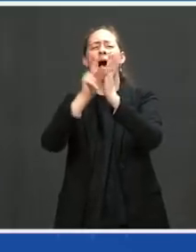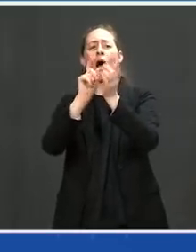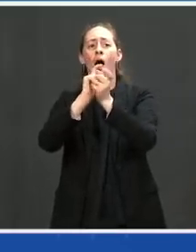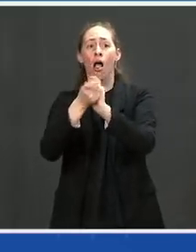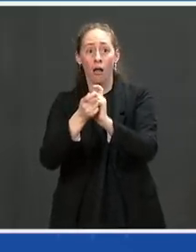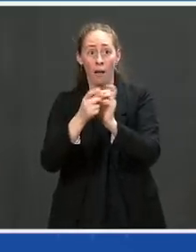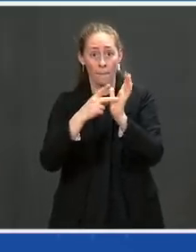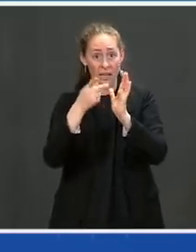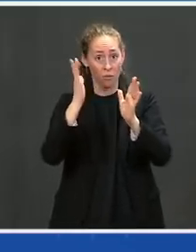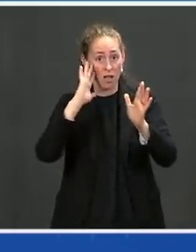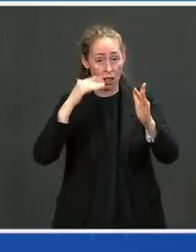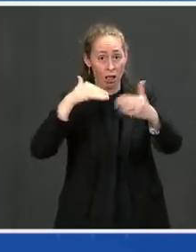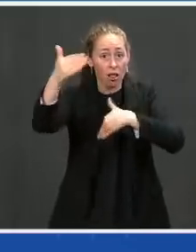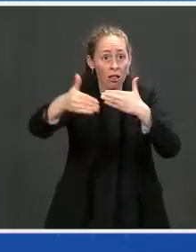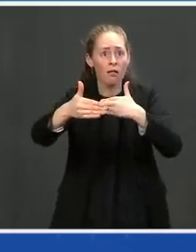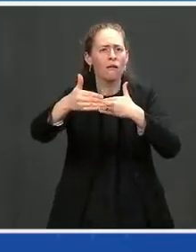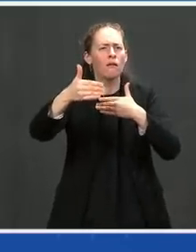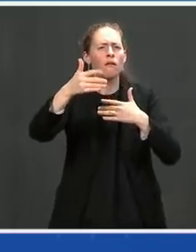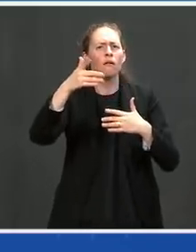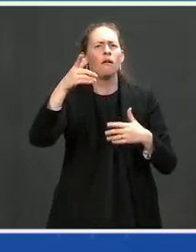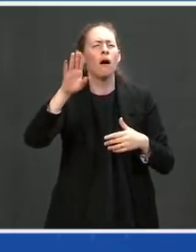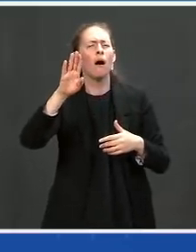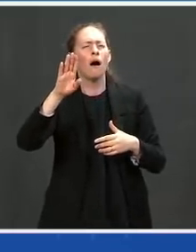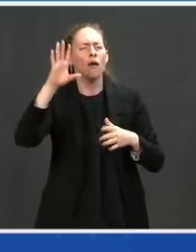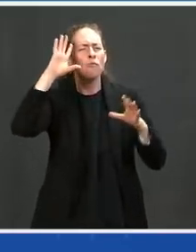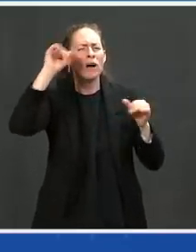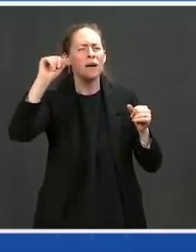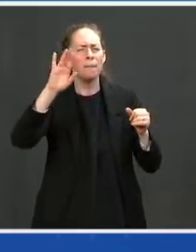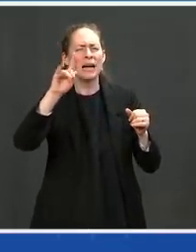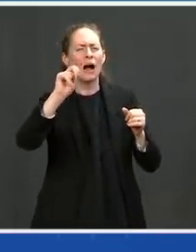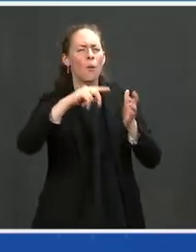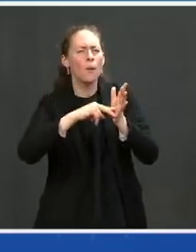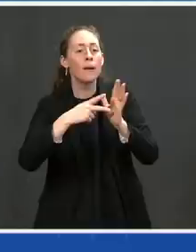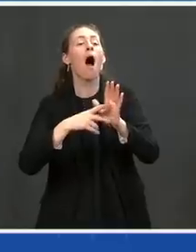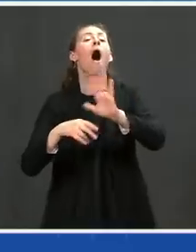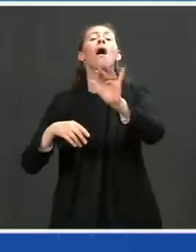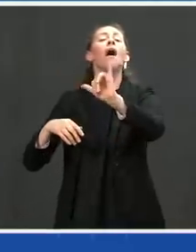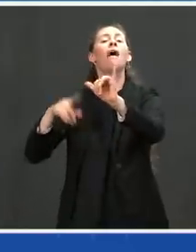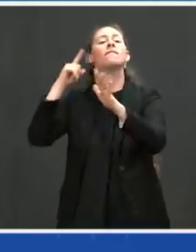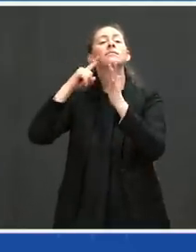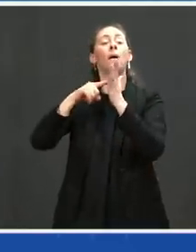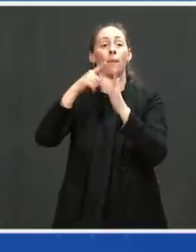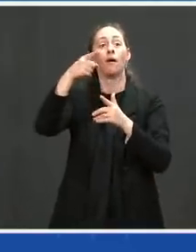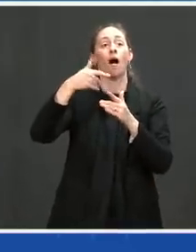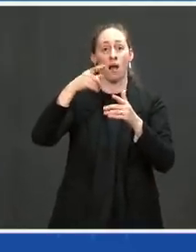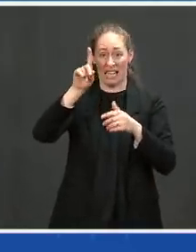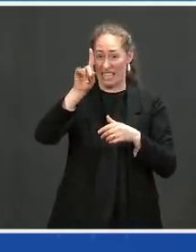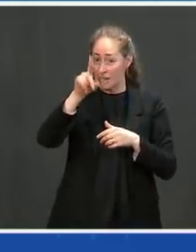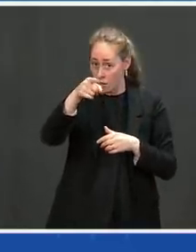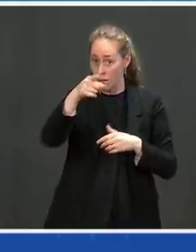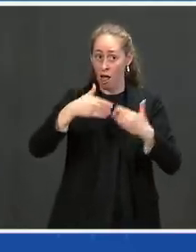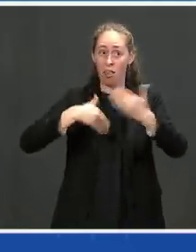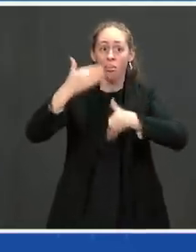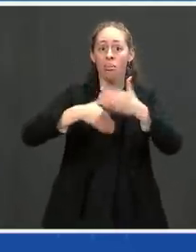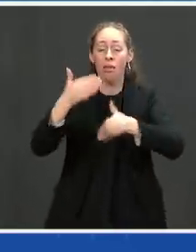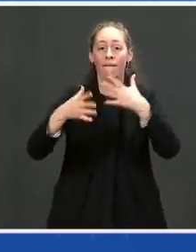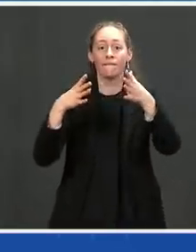The Press: Did you move too quickly to roll back some of the executive orders of your predecessor? The President: First of all, all the policies